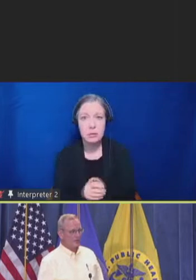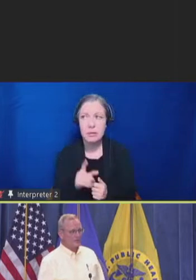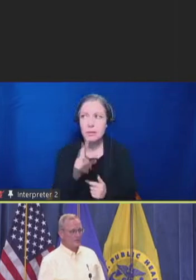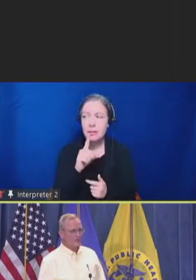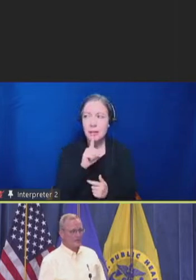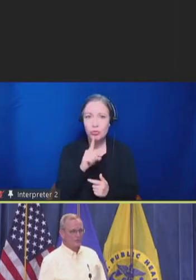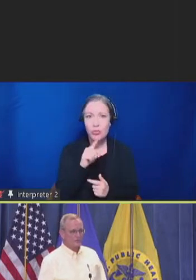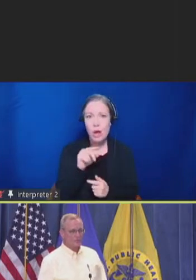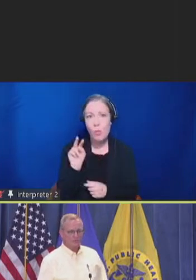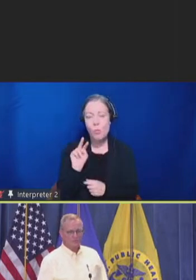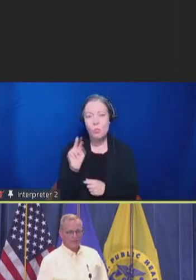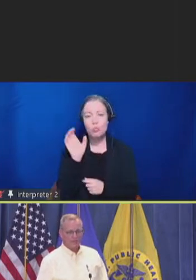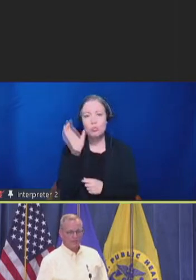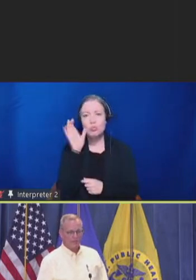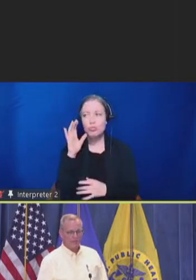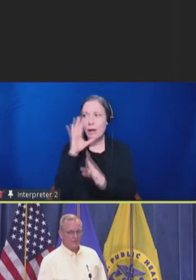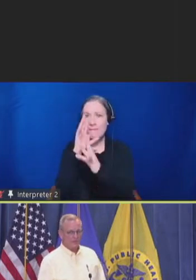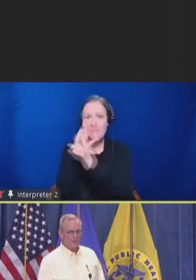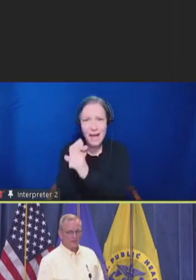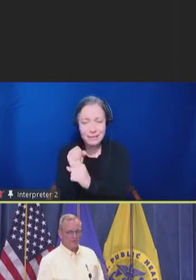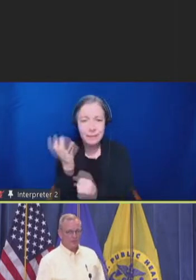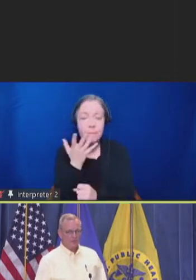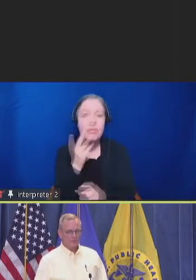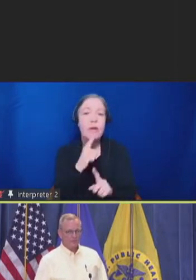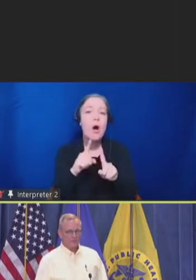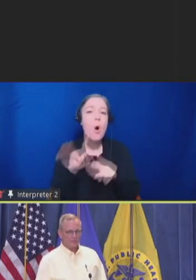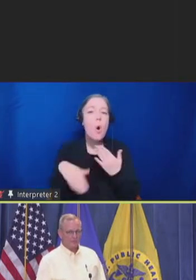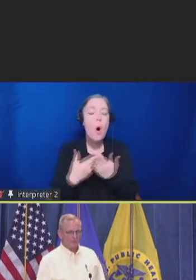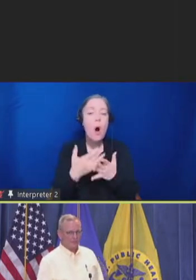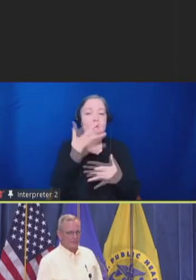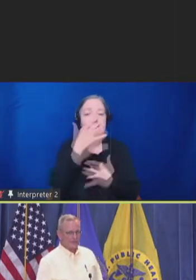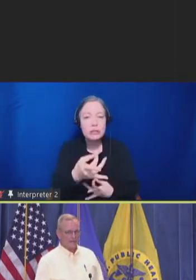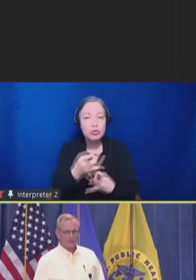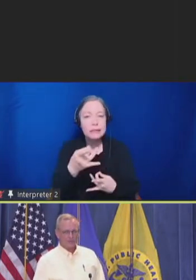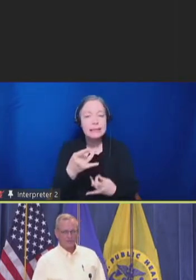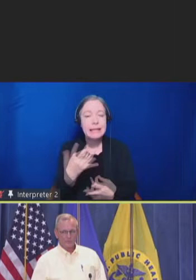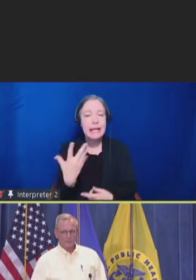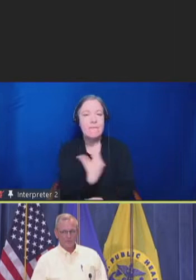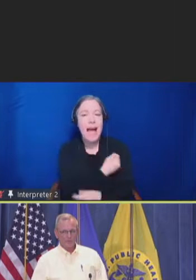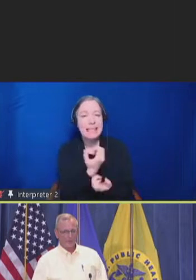All very interested in vaccine safety, but all approaching it from a different angle and a different background.